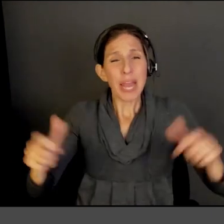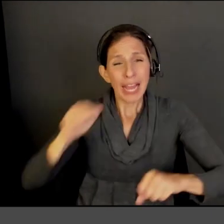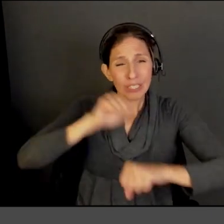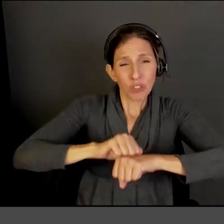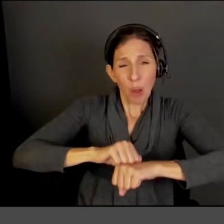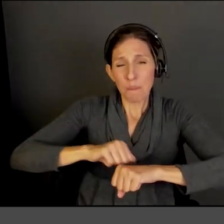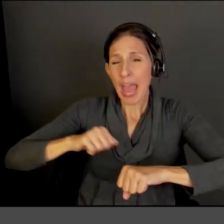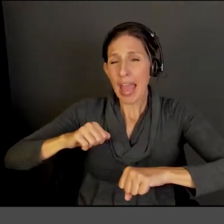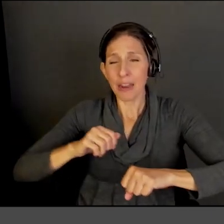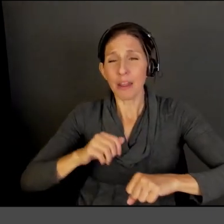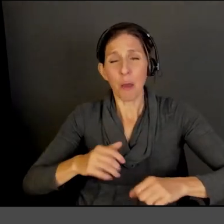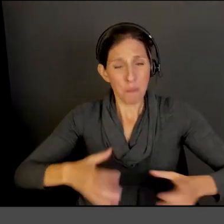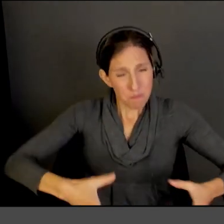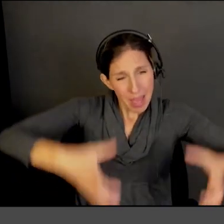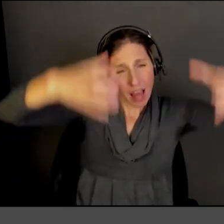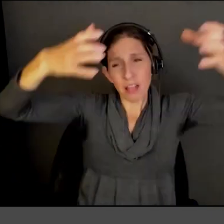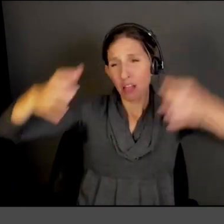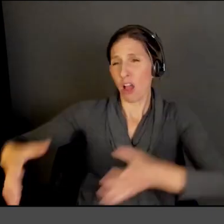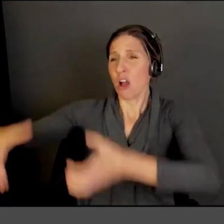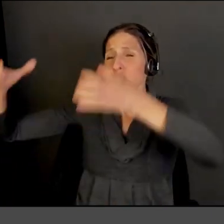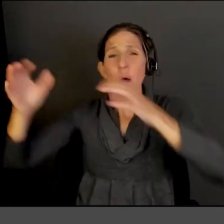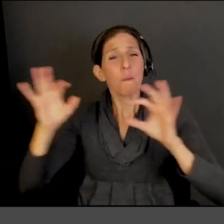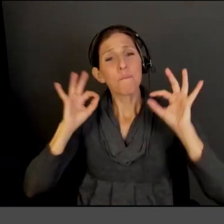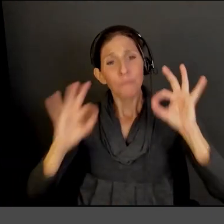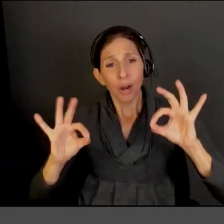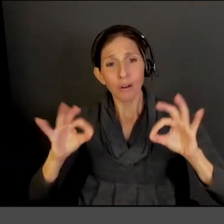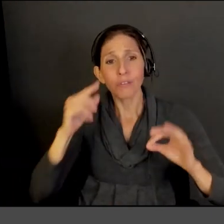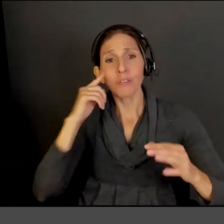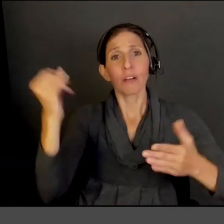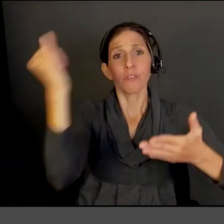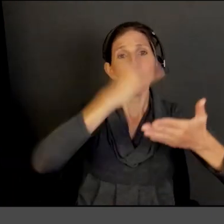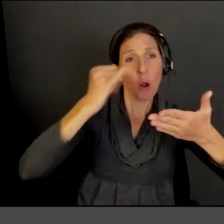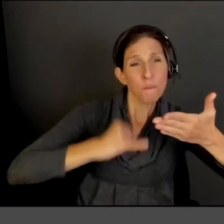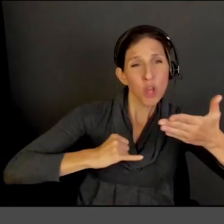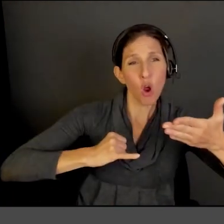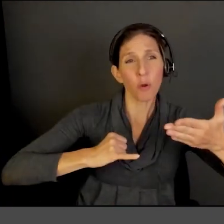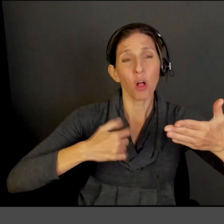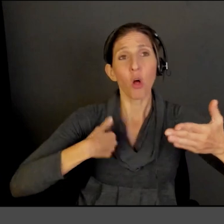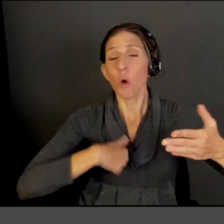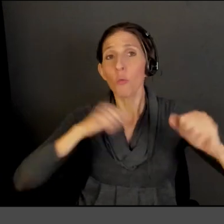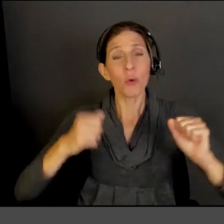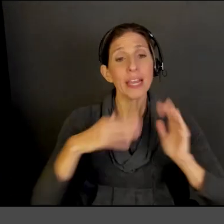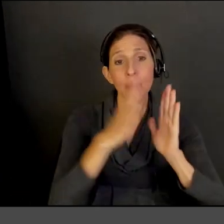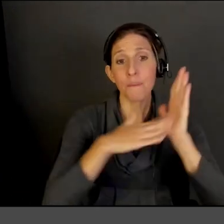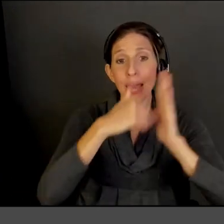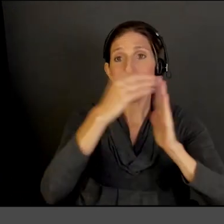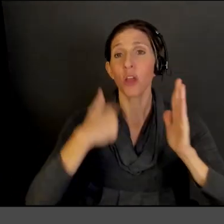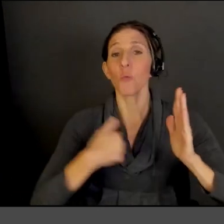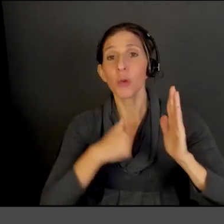AND WE CAN PAINT AND WE CAN DRAW AND WE CAN PRESENT WHO WE ARE. AND THAT'S WHAT THAT'S WHAT TOOK PLACE.